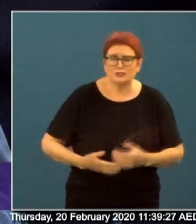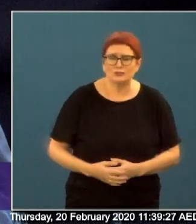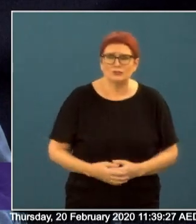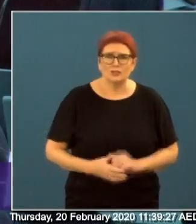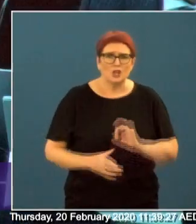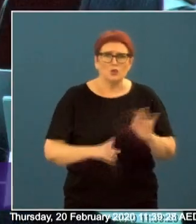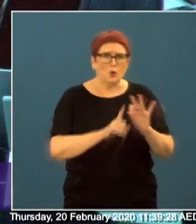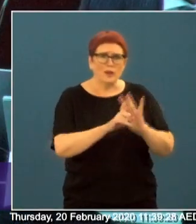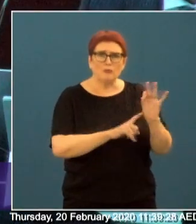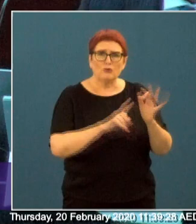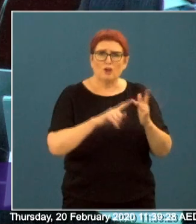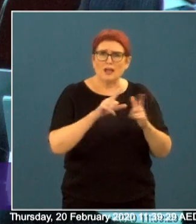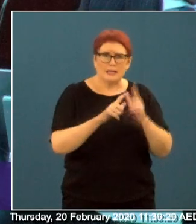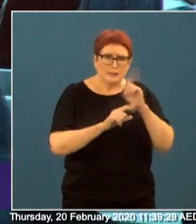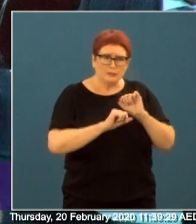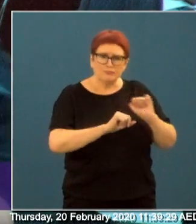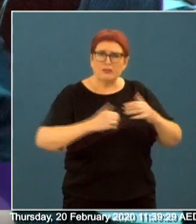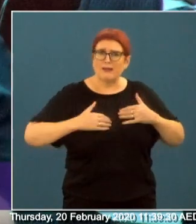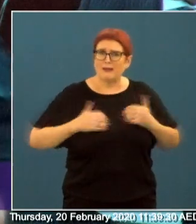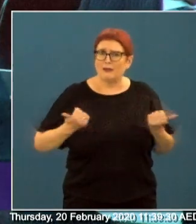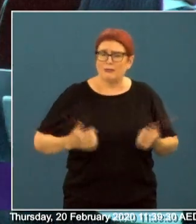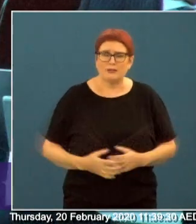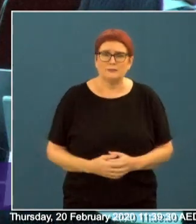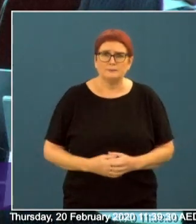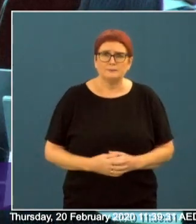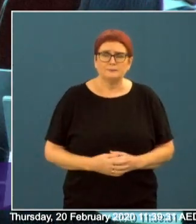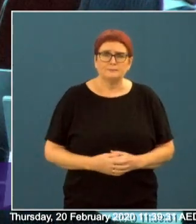All right. And, then, in terms of — jumping to paragraph 35.